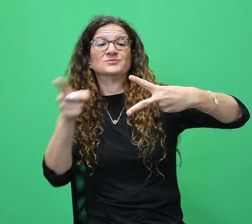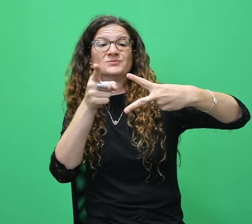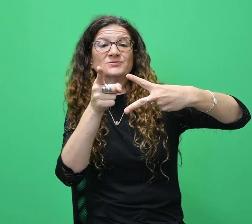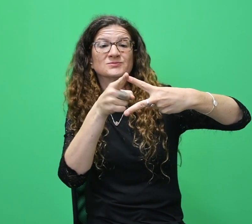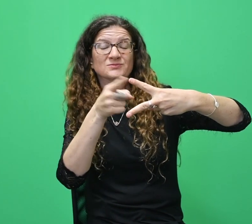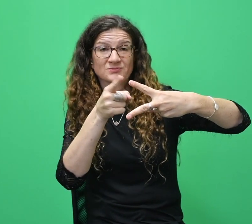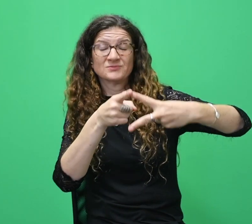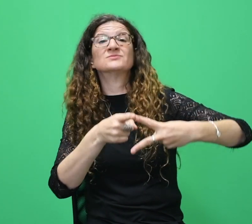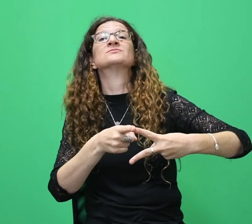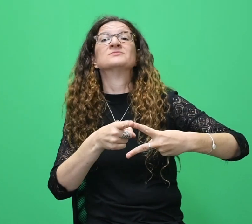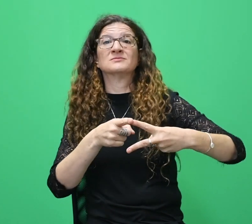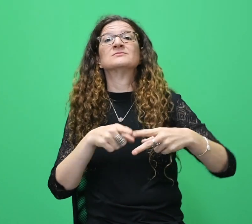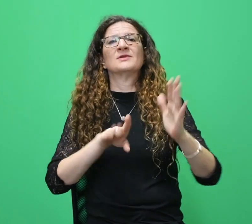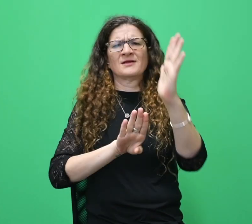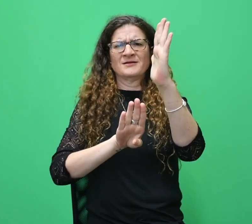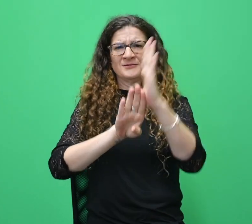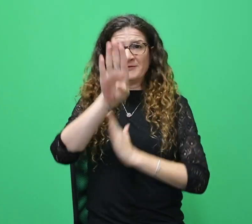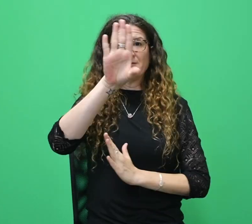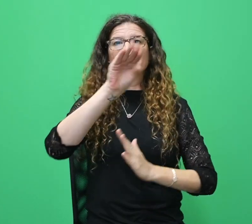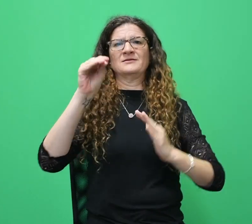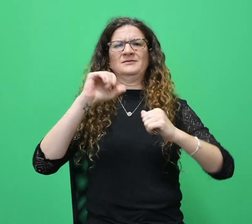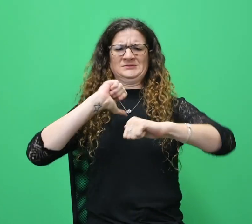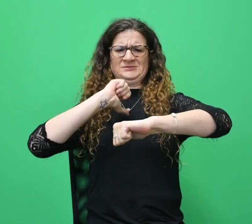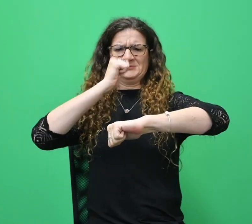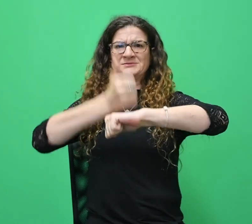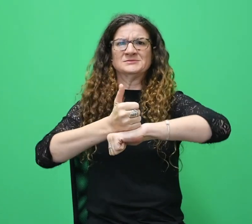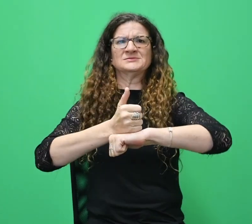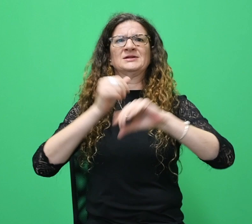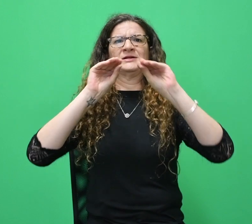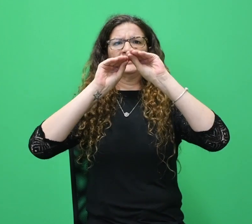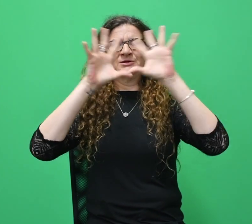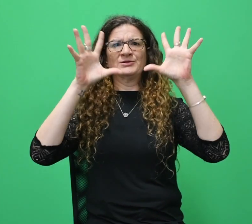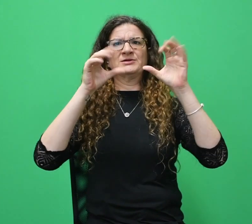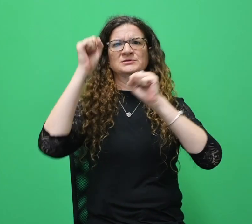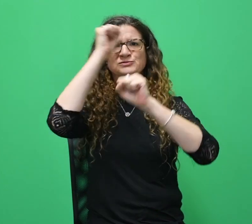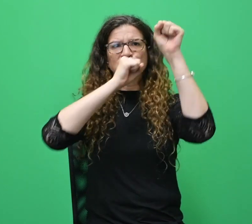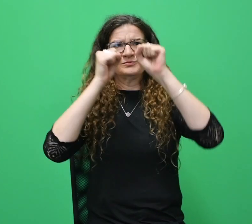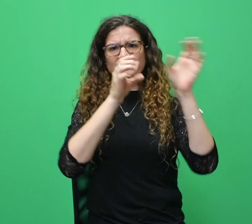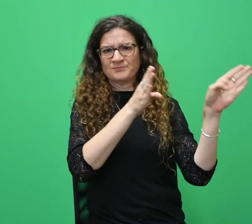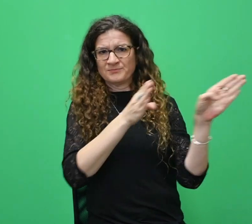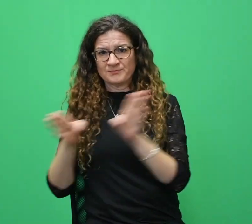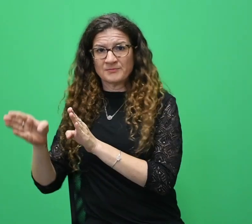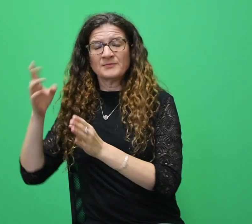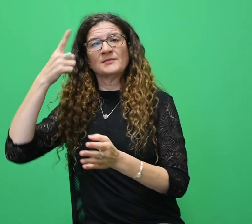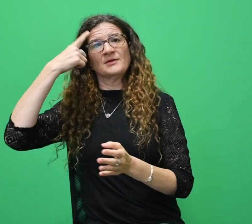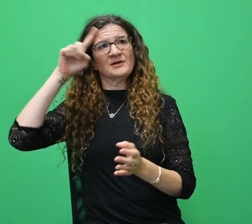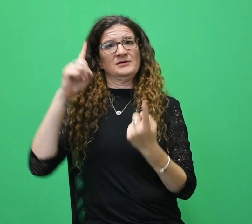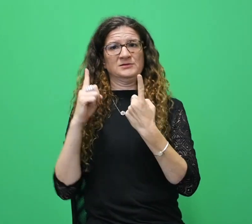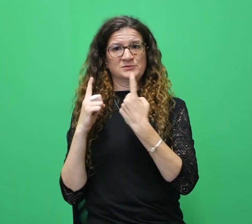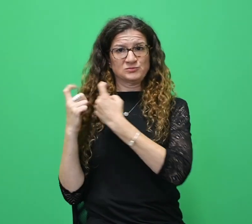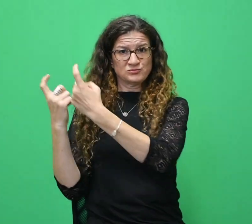first recommendation is to develop and implement clear strategic planning for recruiting